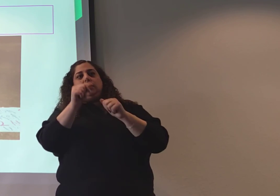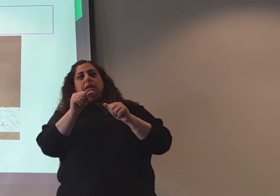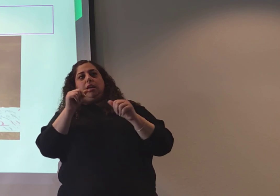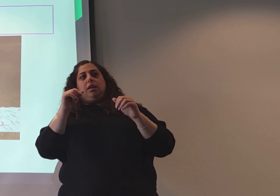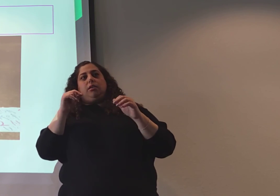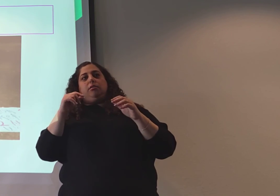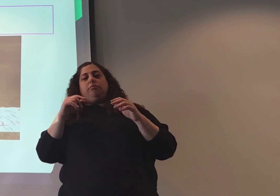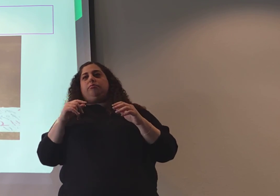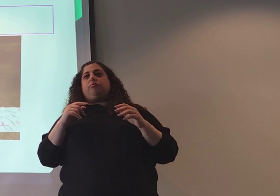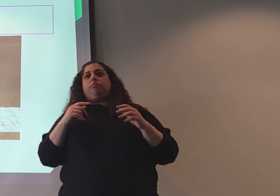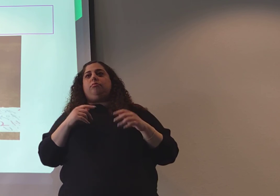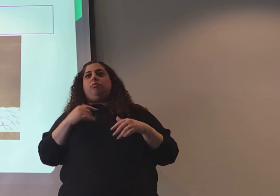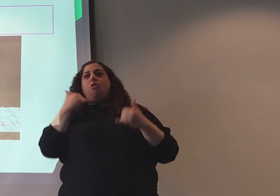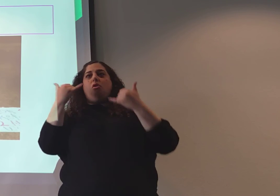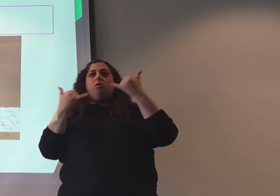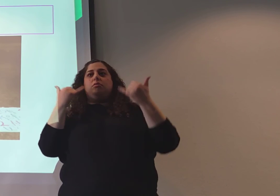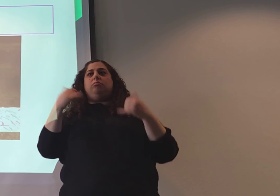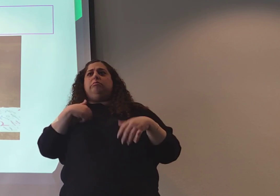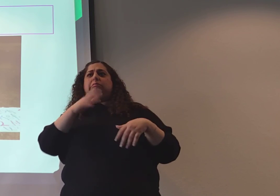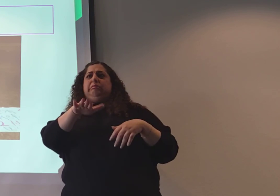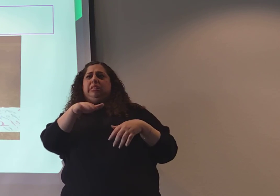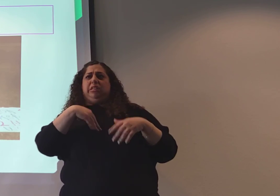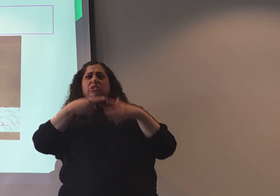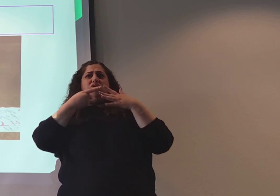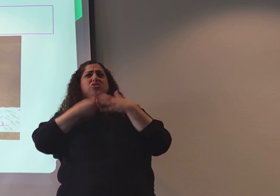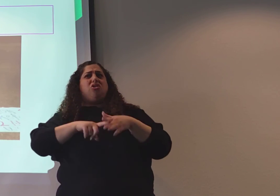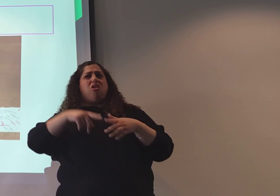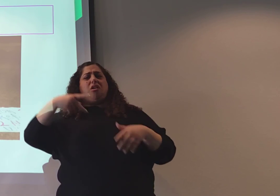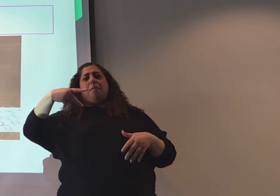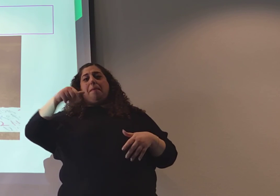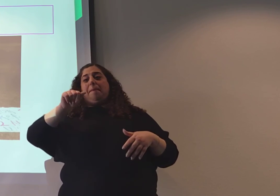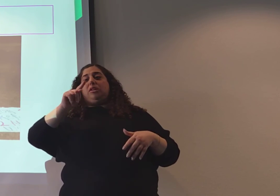I would probably start with Patricia about all the different layers.